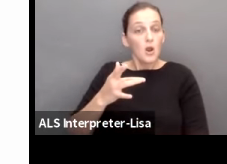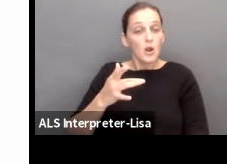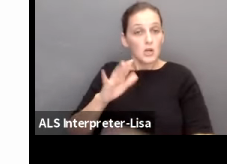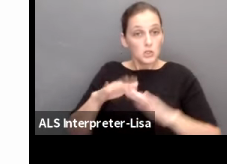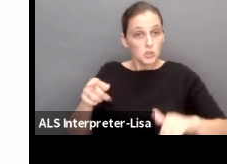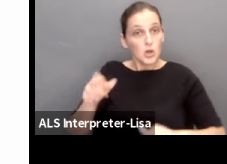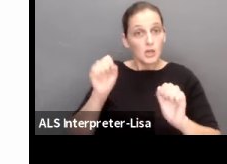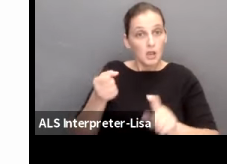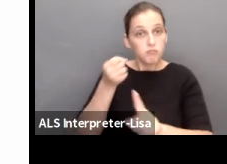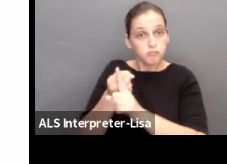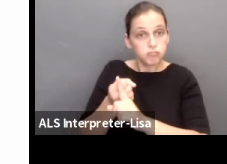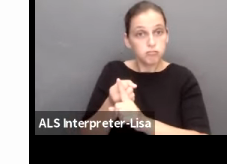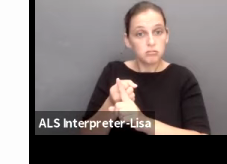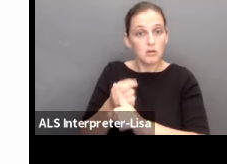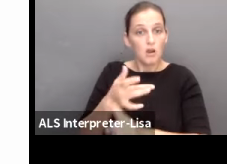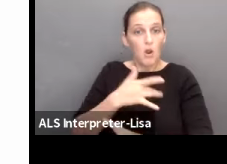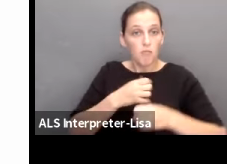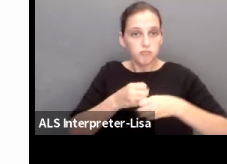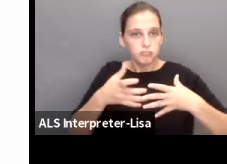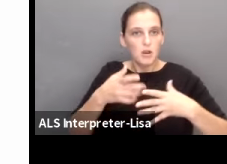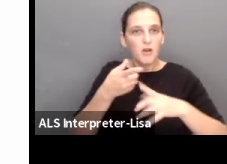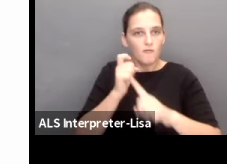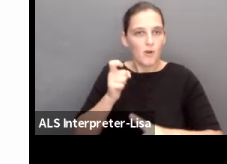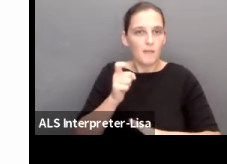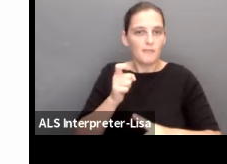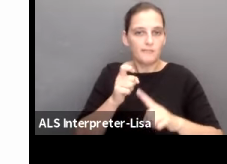itself too. Myocarditis is something that we see, though